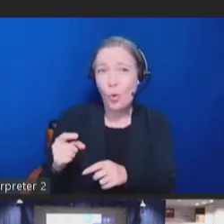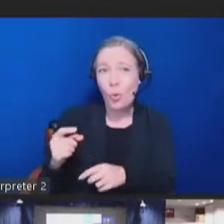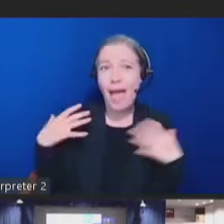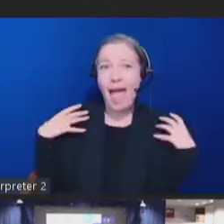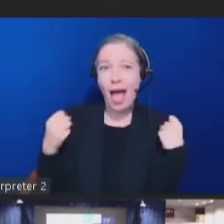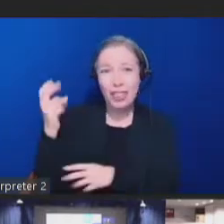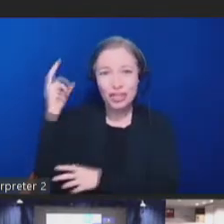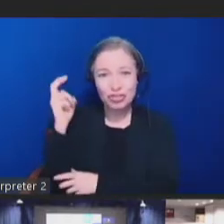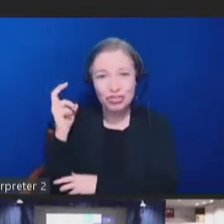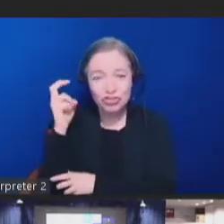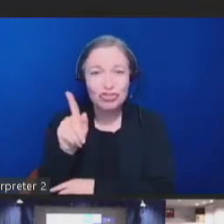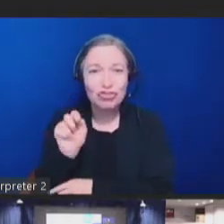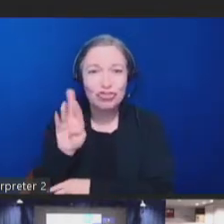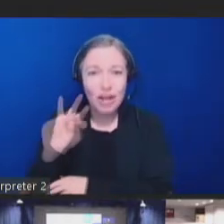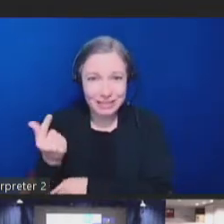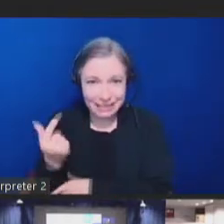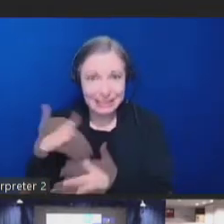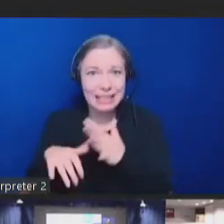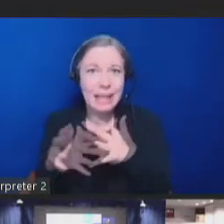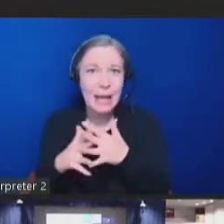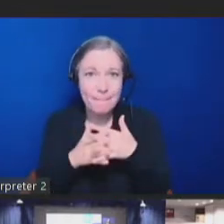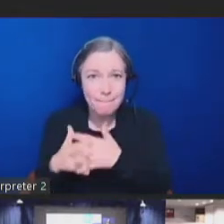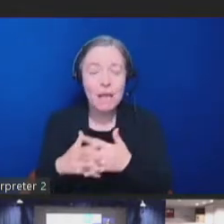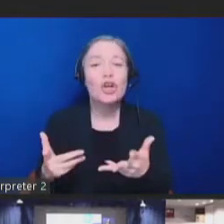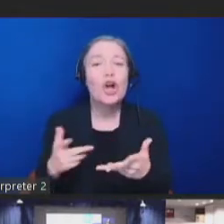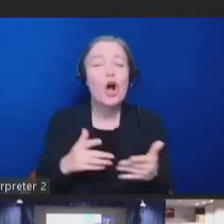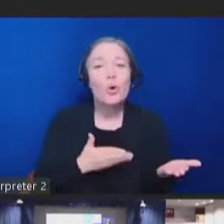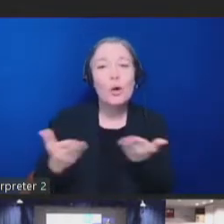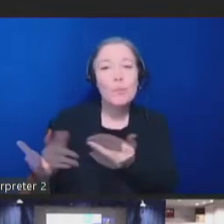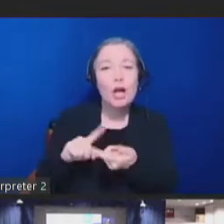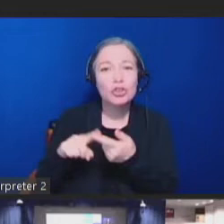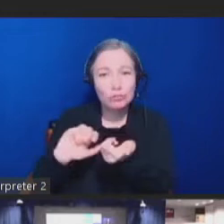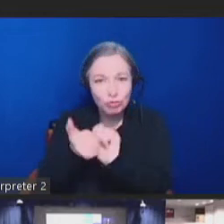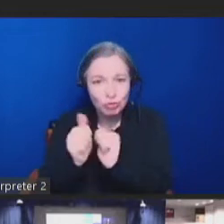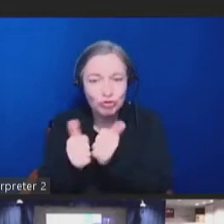the NASCAR Cup Series Championship in Arizona, for those of you who follow.